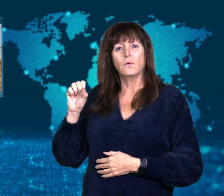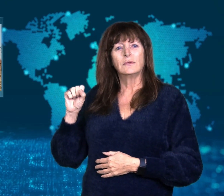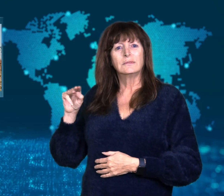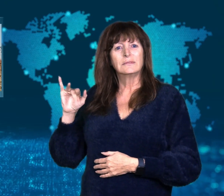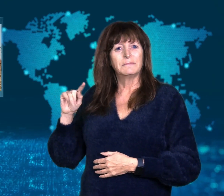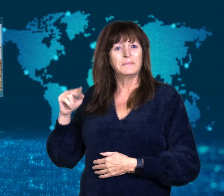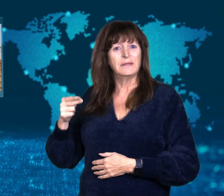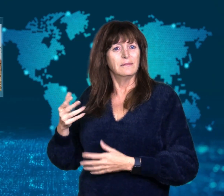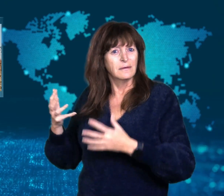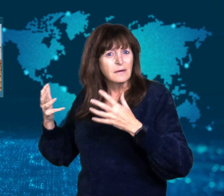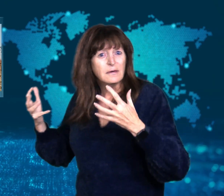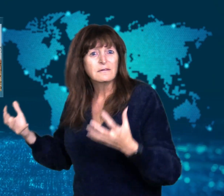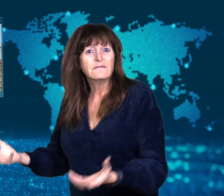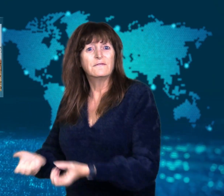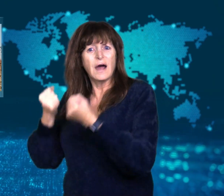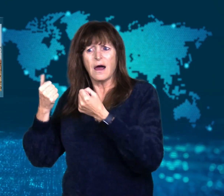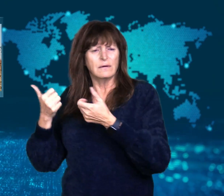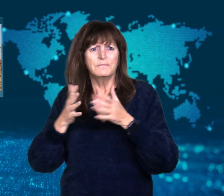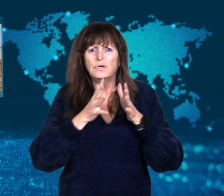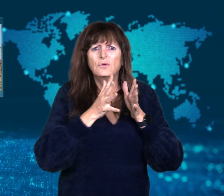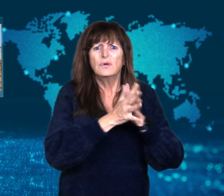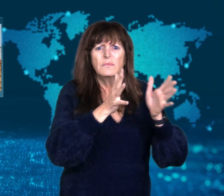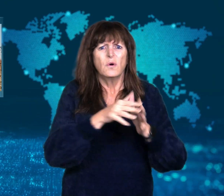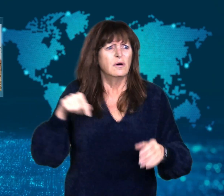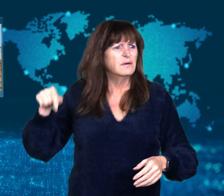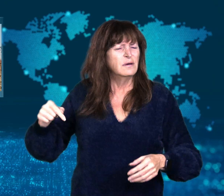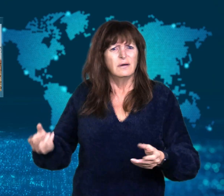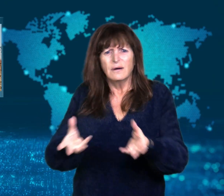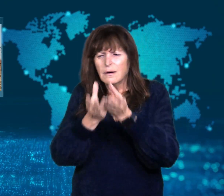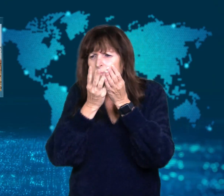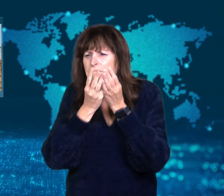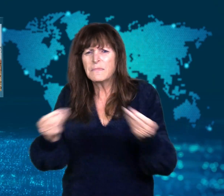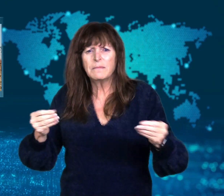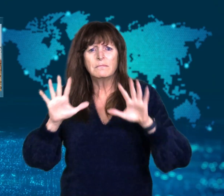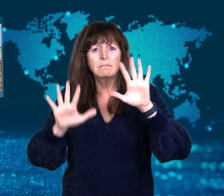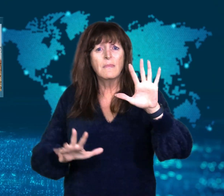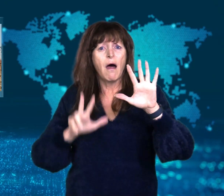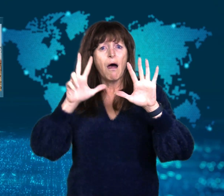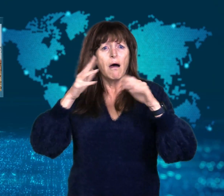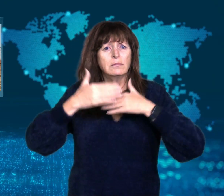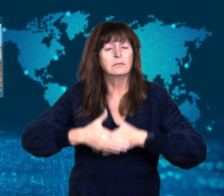Last Wednesday Cleo Smith was found after being